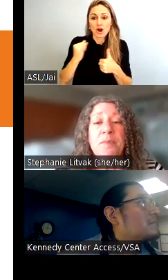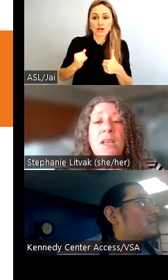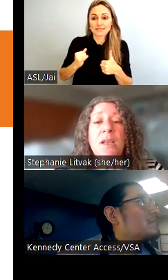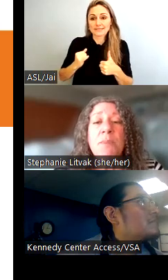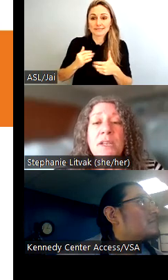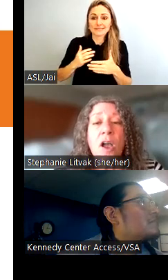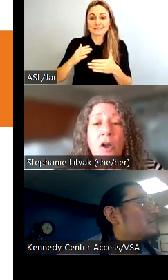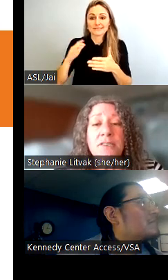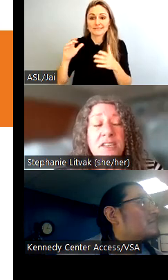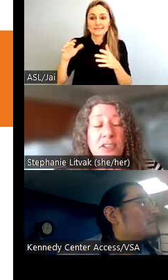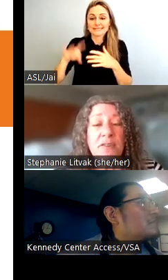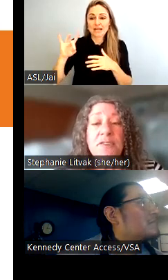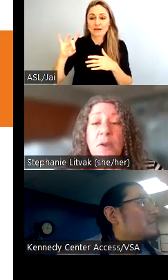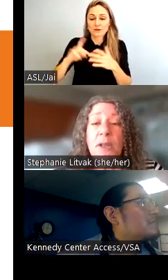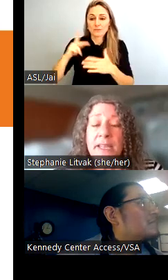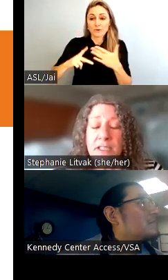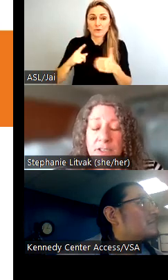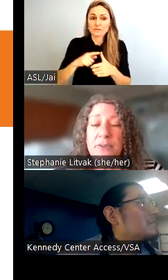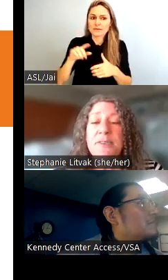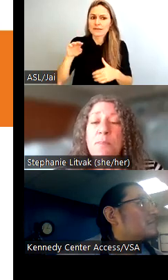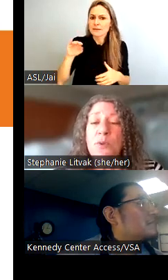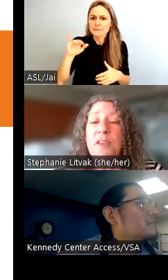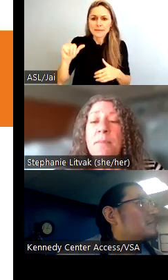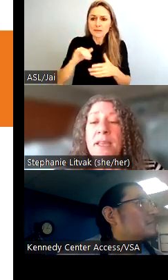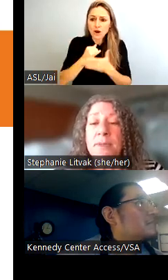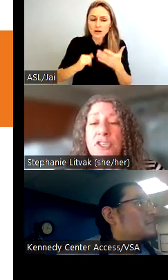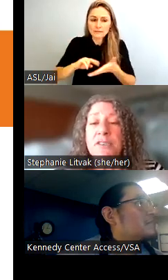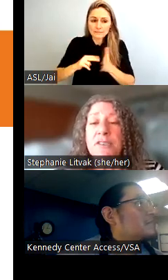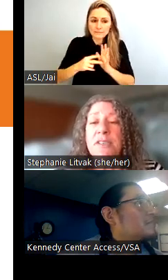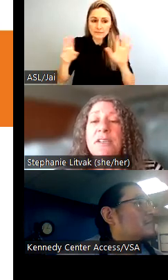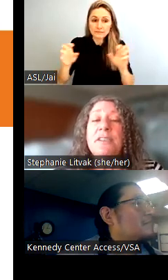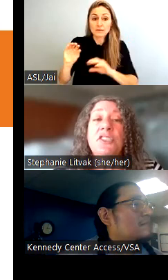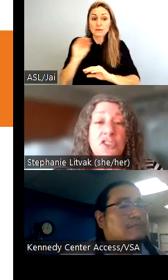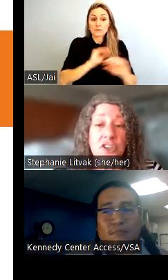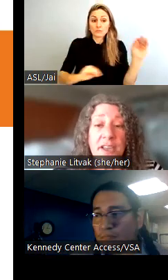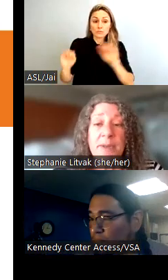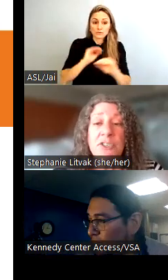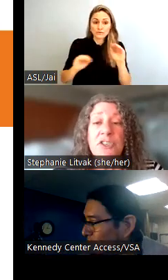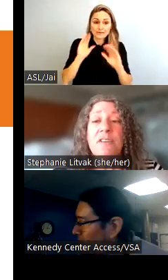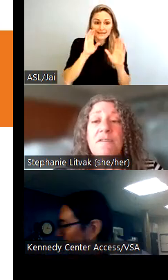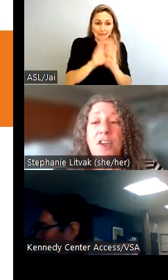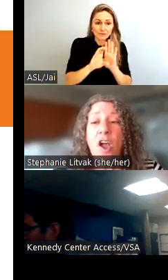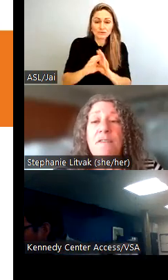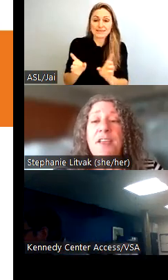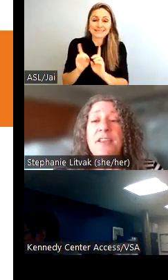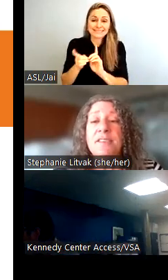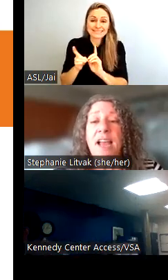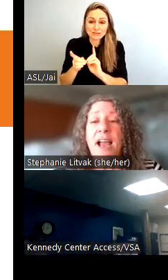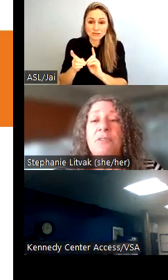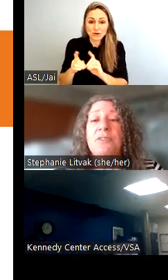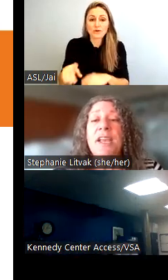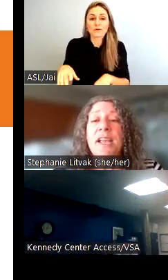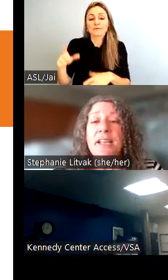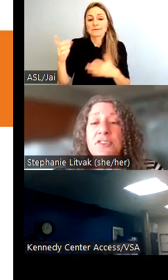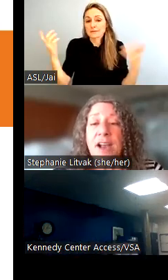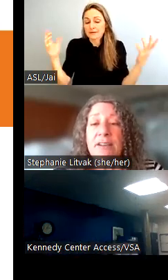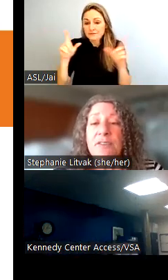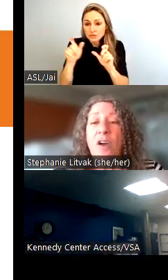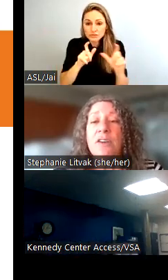Media arts includes moving images, digital images, photography, sound, interactive arts,